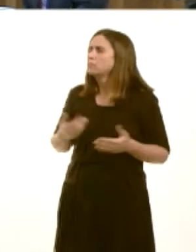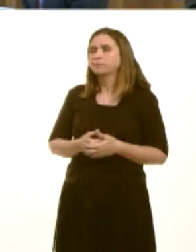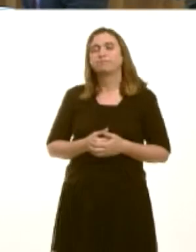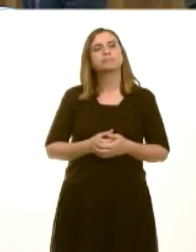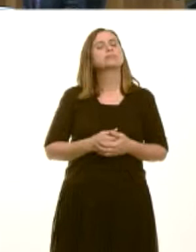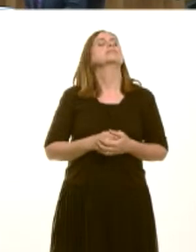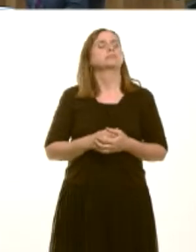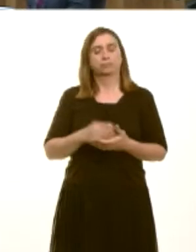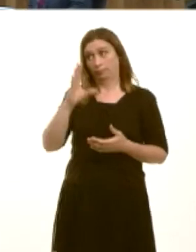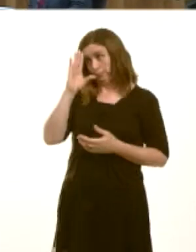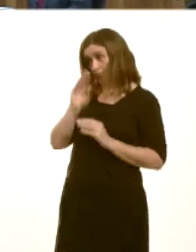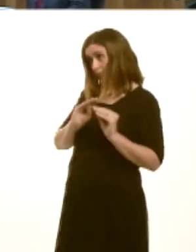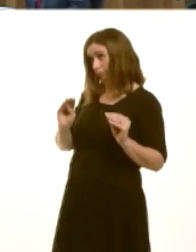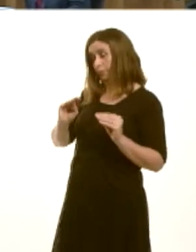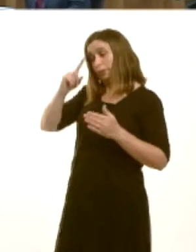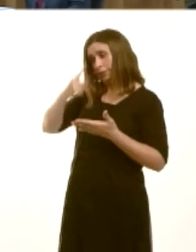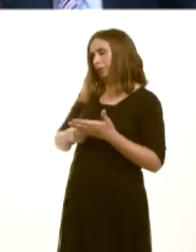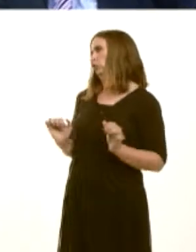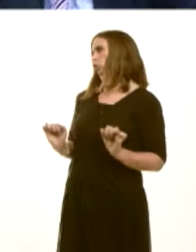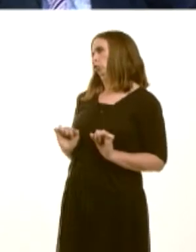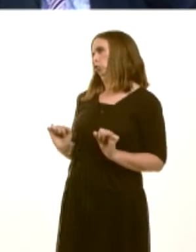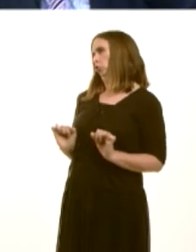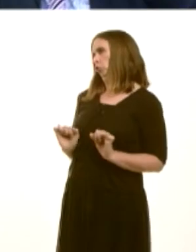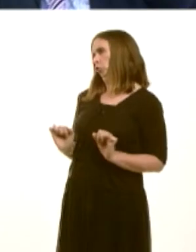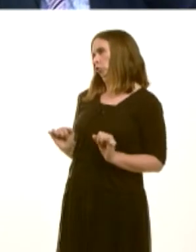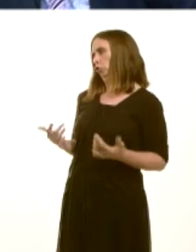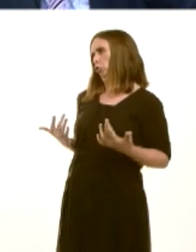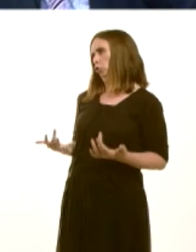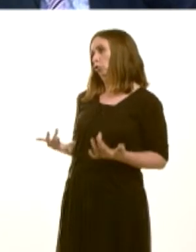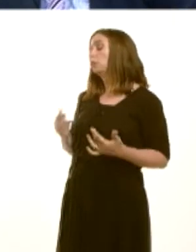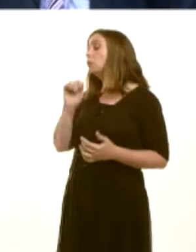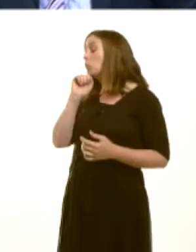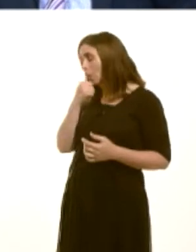the assurance that no decision has been made. A decision will be made next month, once the